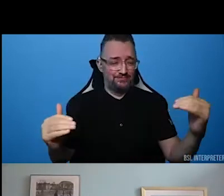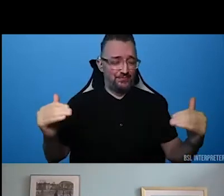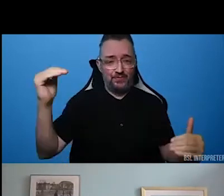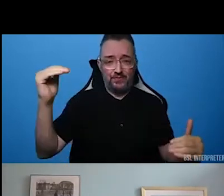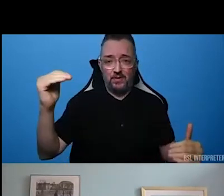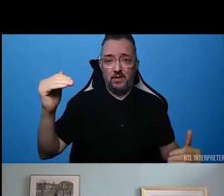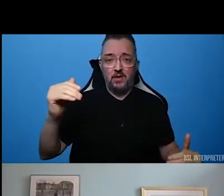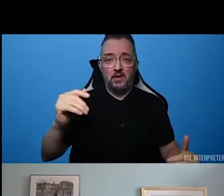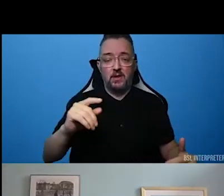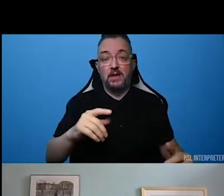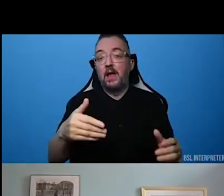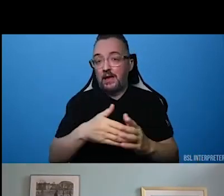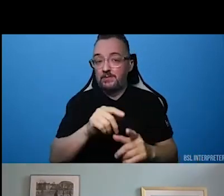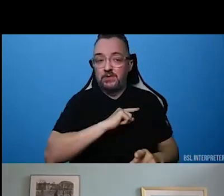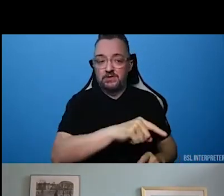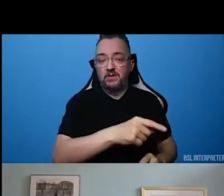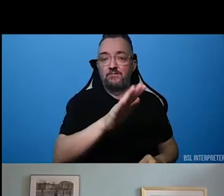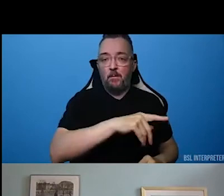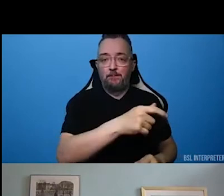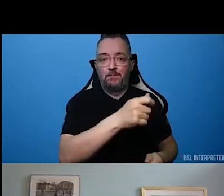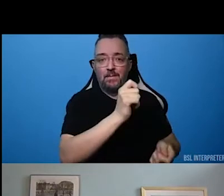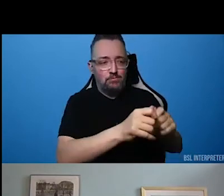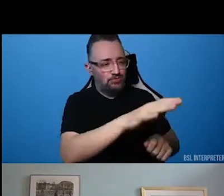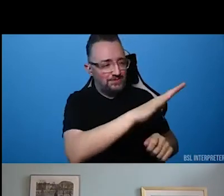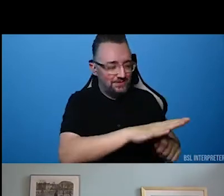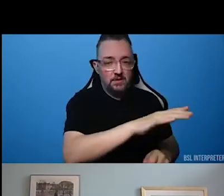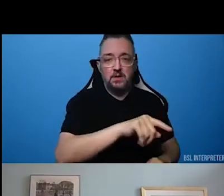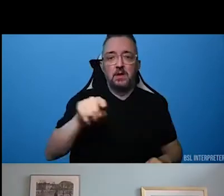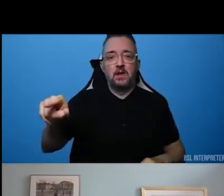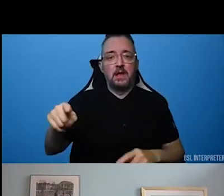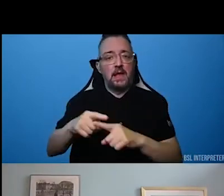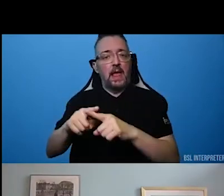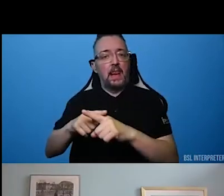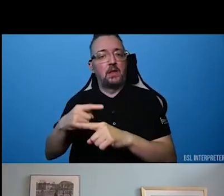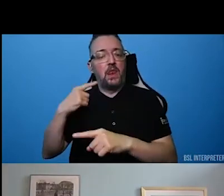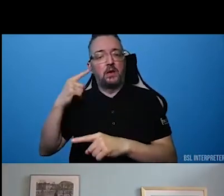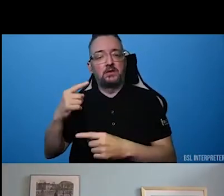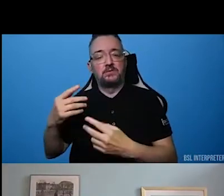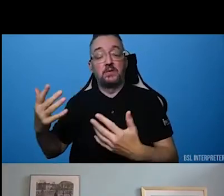geographic and metaphorical terms that it's unlikely that people saw the link.